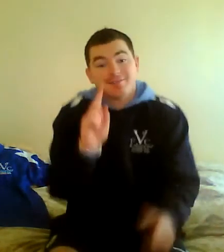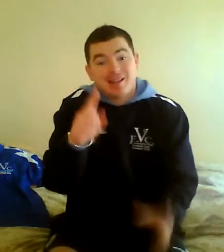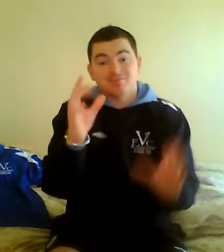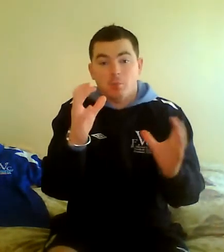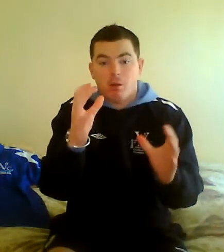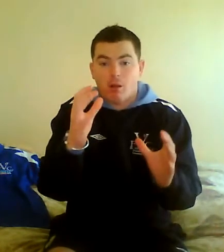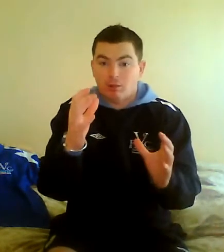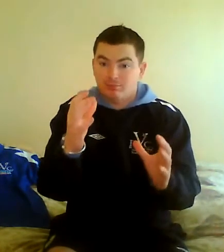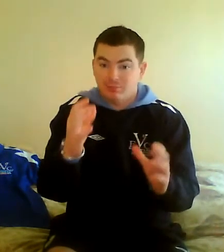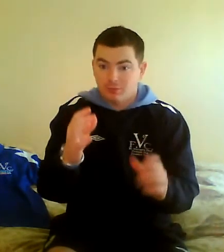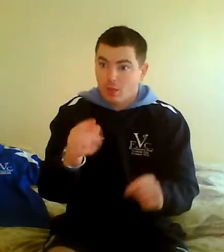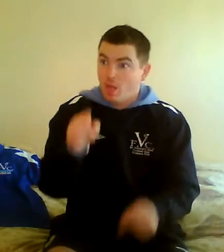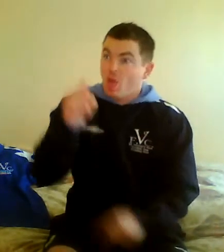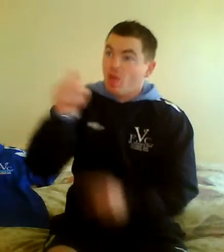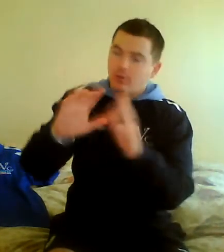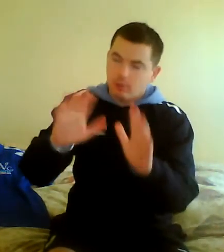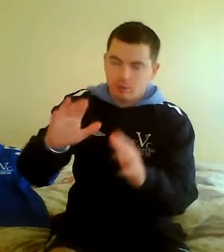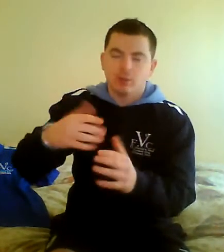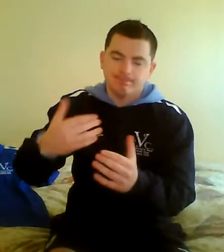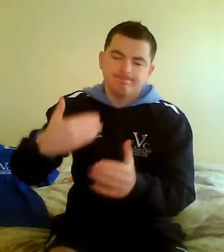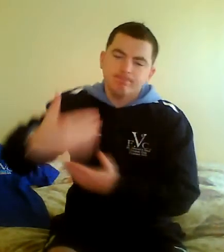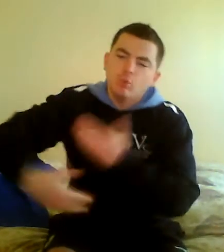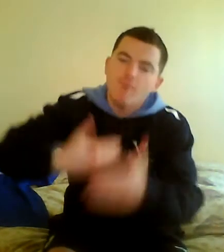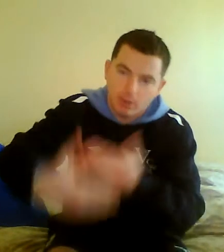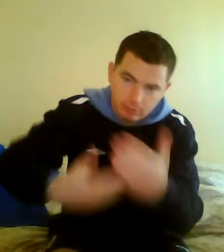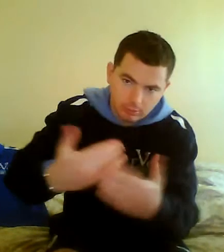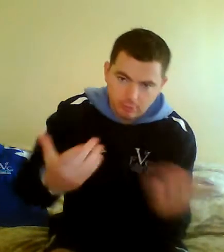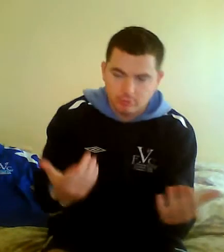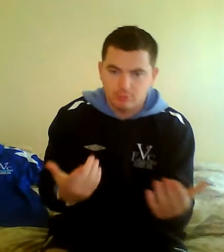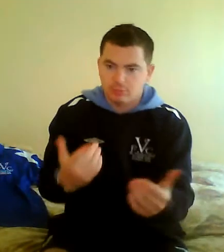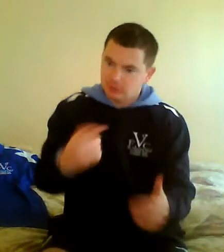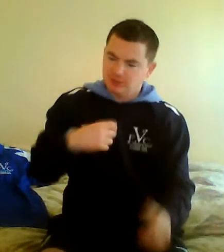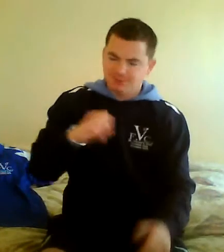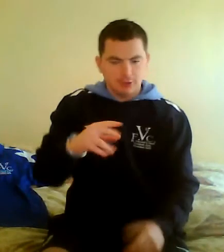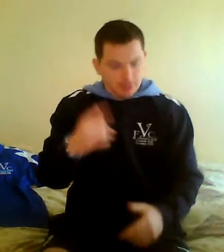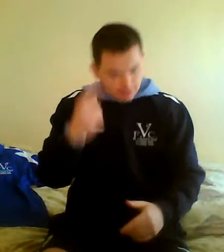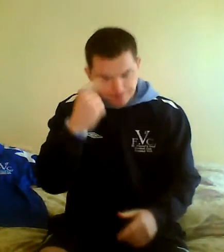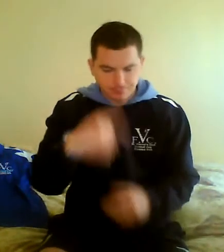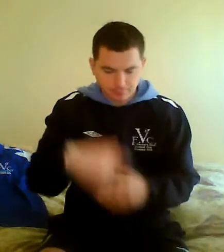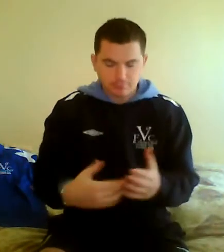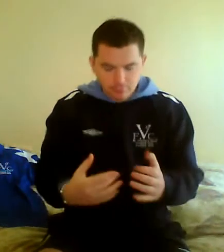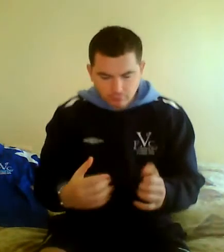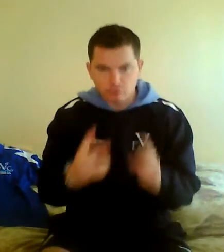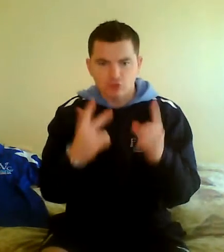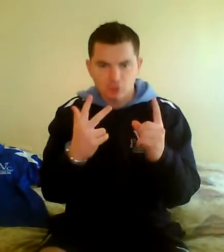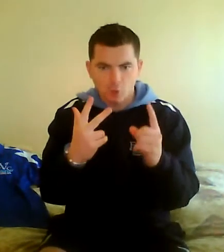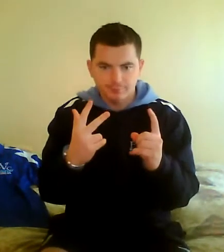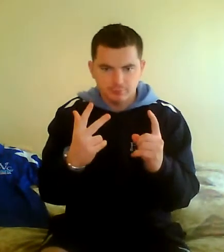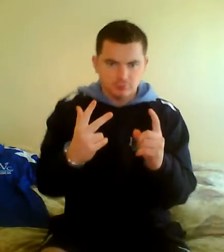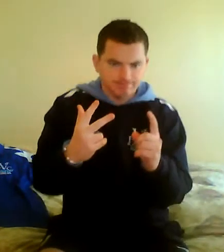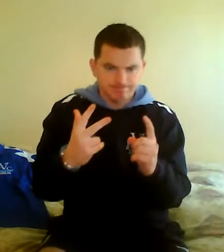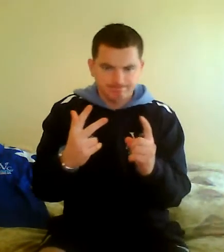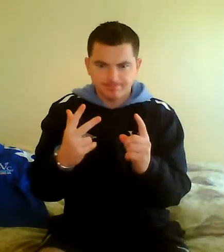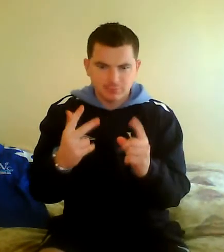That's football, no point giving out. We had to move on. With the score now at 3-1,